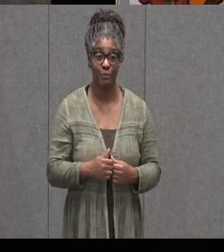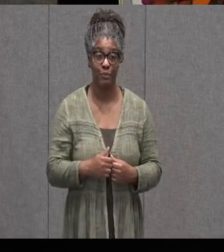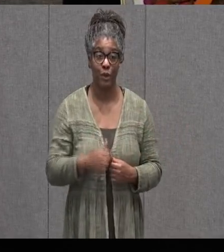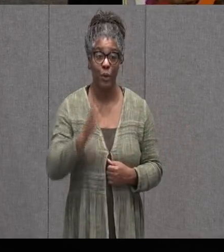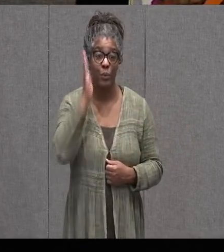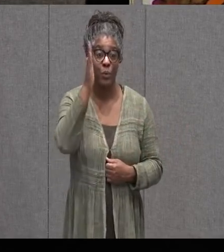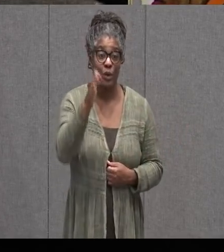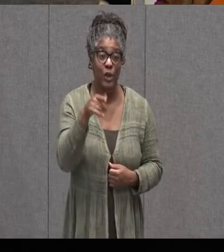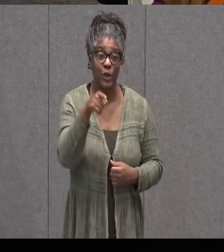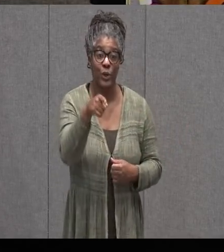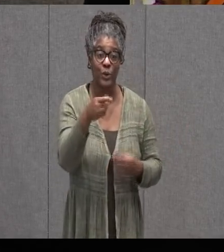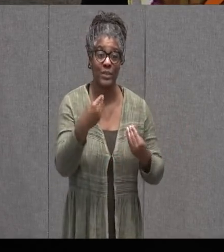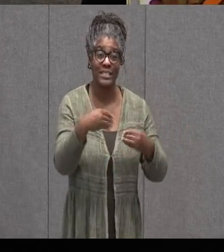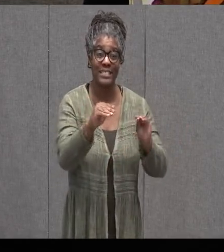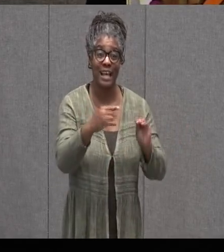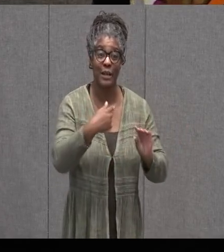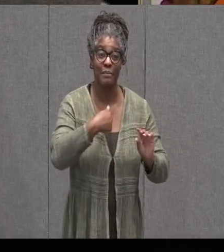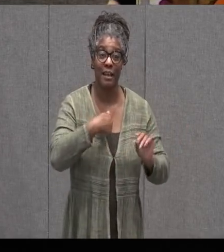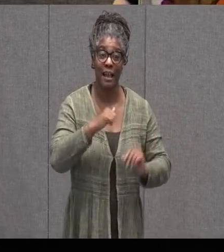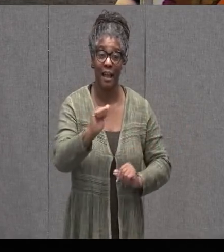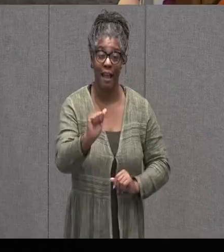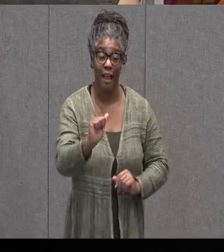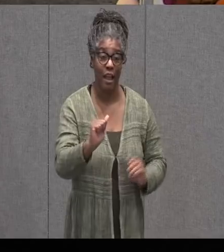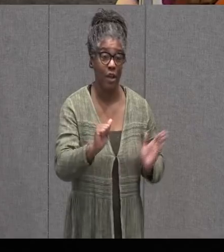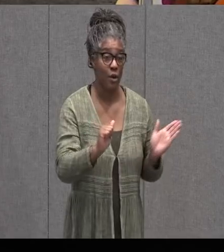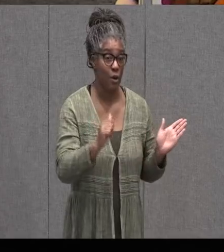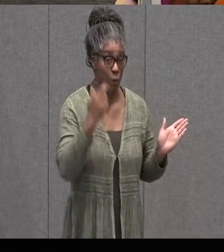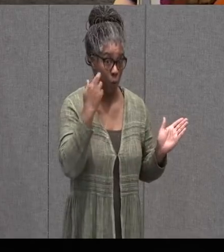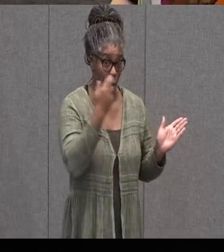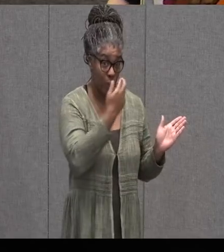"Will you sell me a rose?"